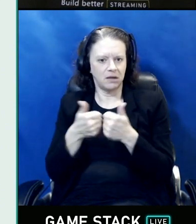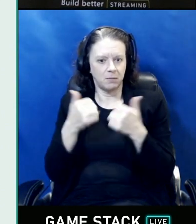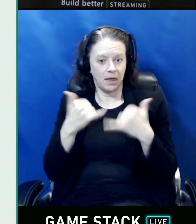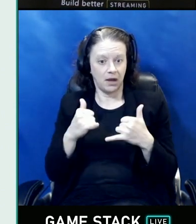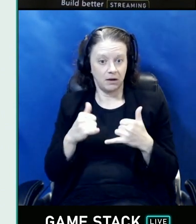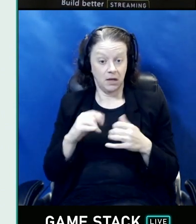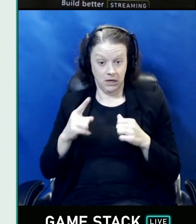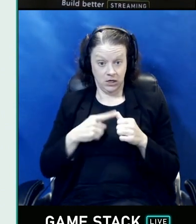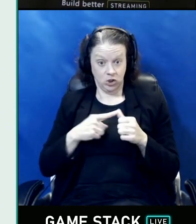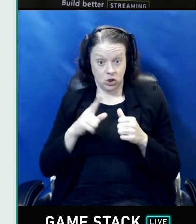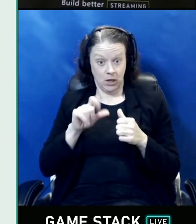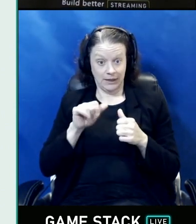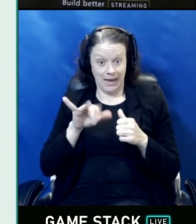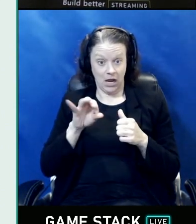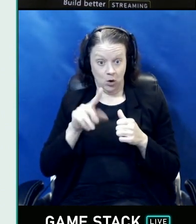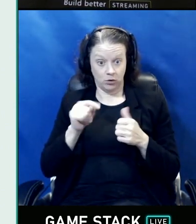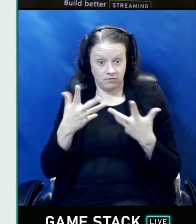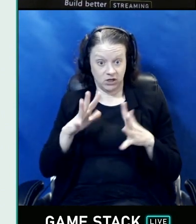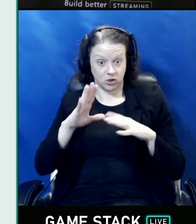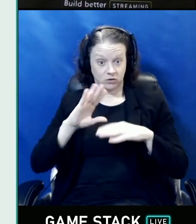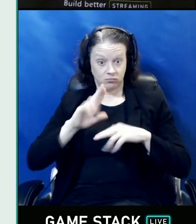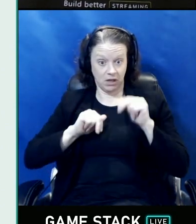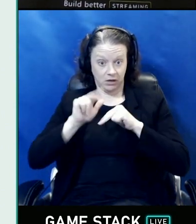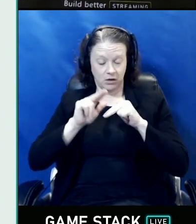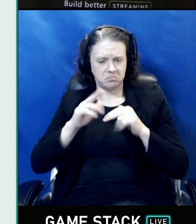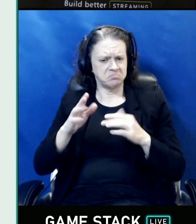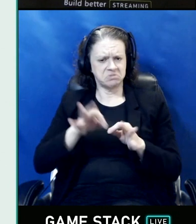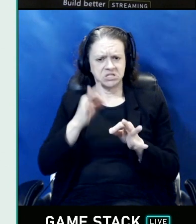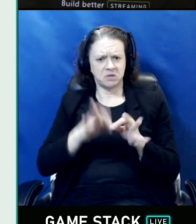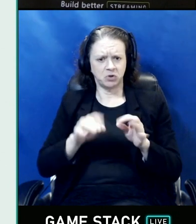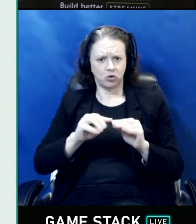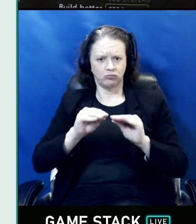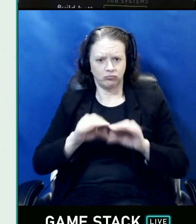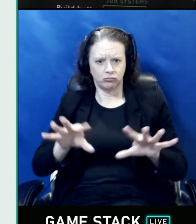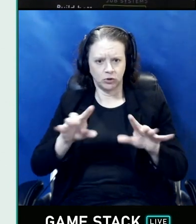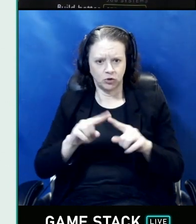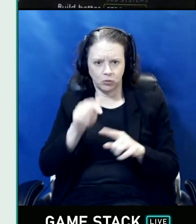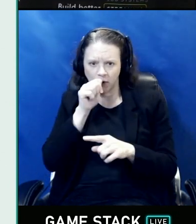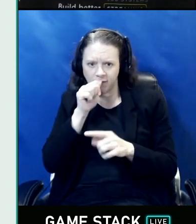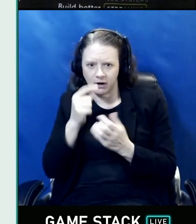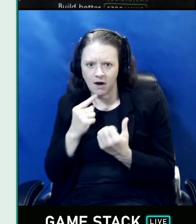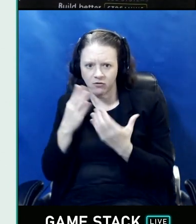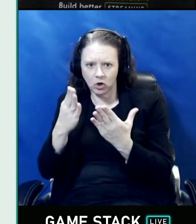it was a simple process to deploy it into our private offering, and take it out for a test run.